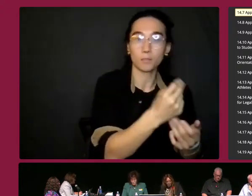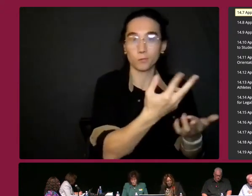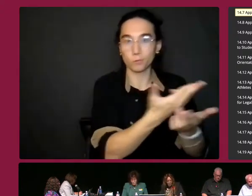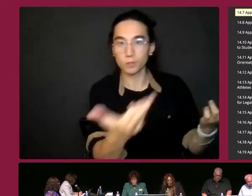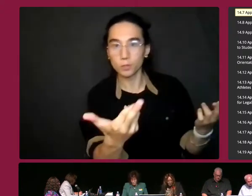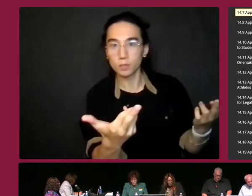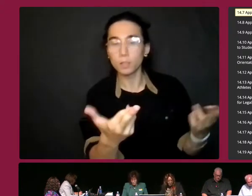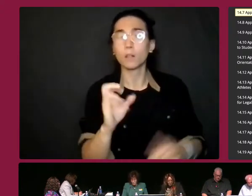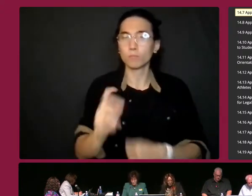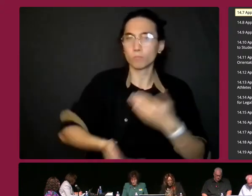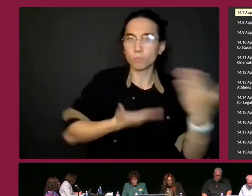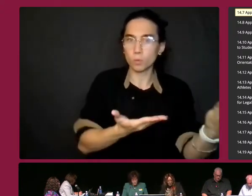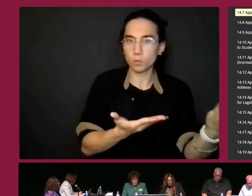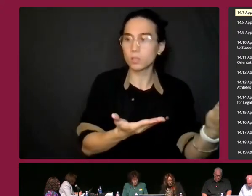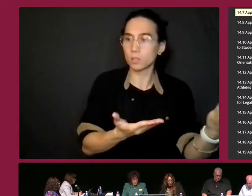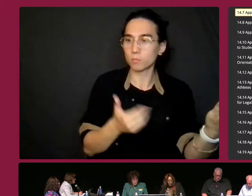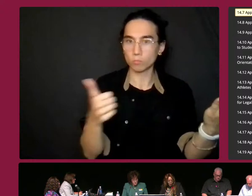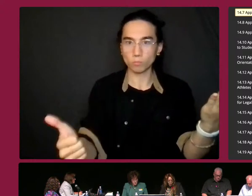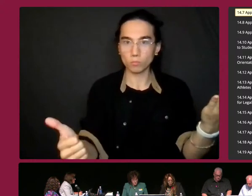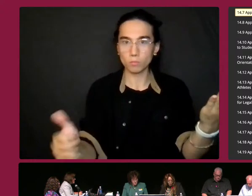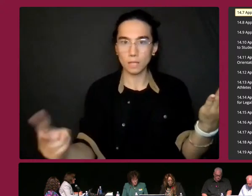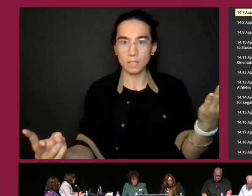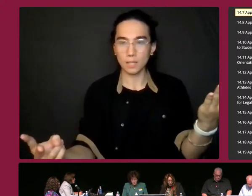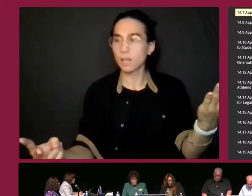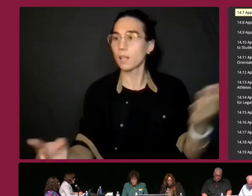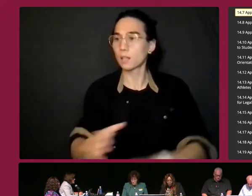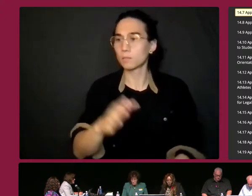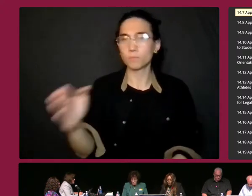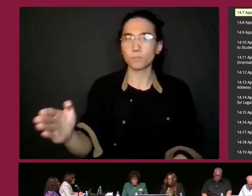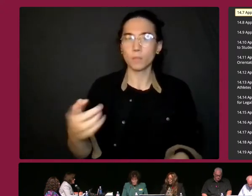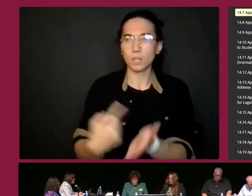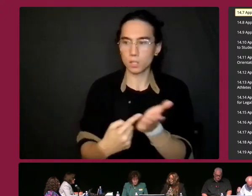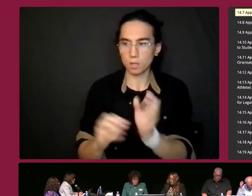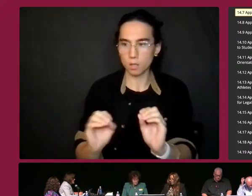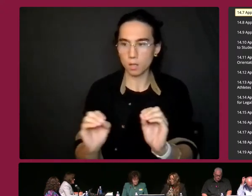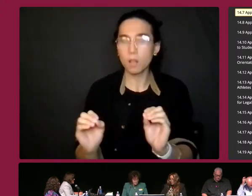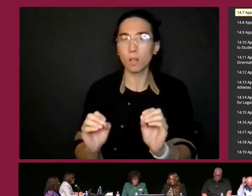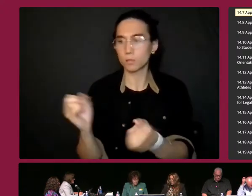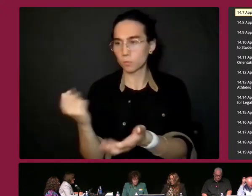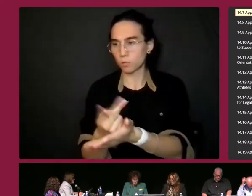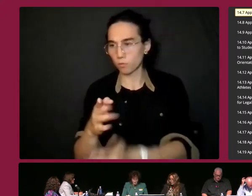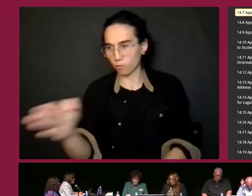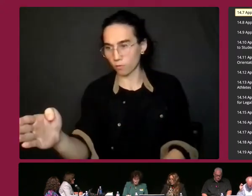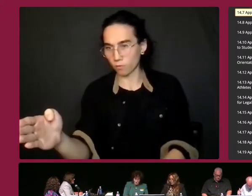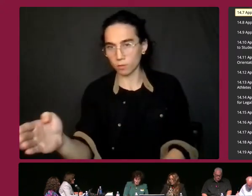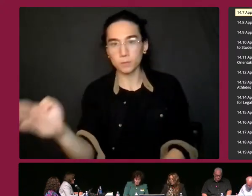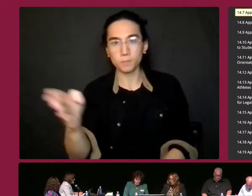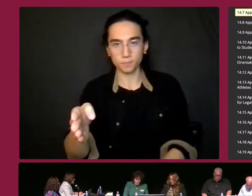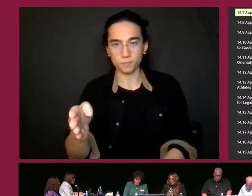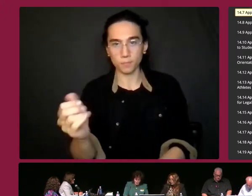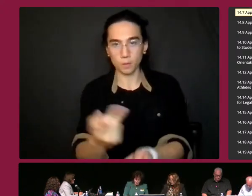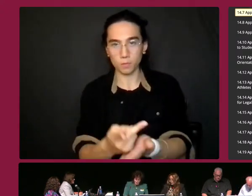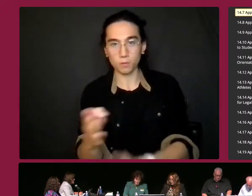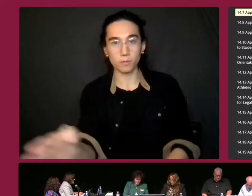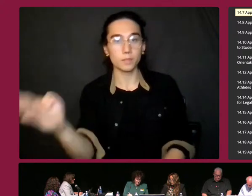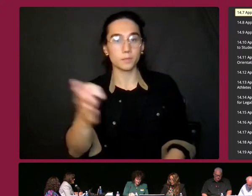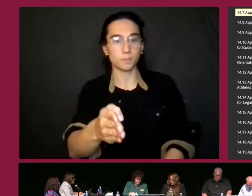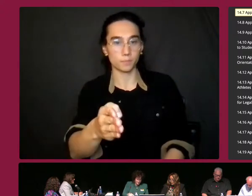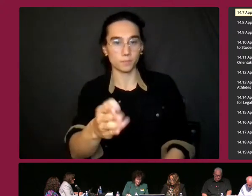Discussion? Vote. Student Trustee Rivera? Approved. Trustee Gaines? Approved. Trustee Rives? Yes.